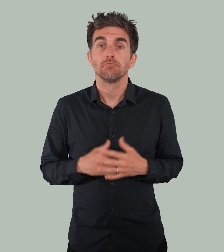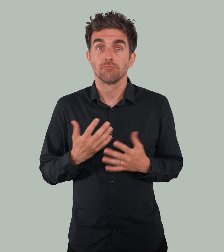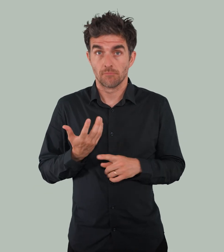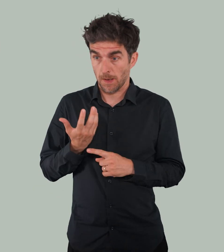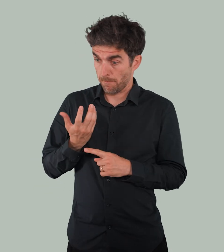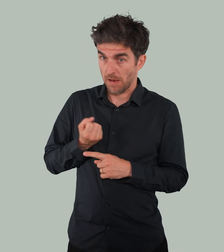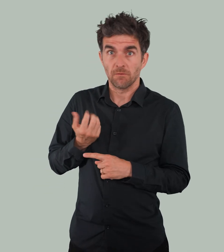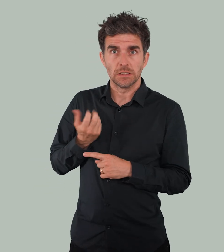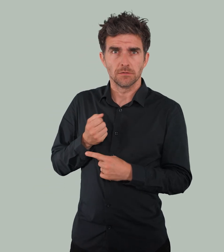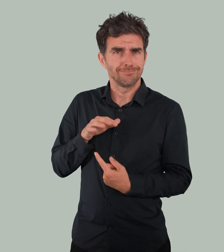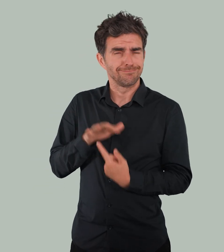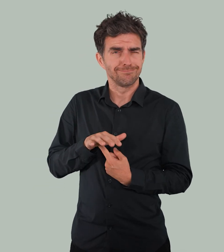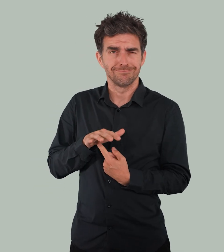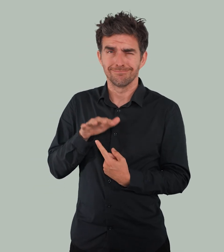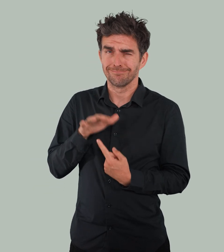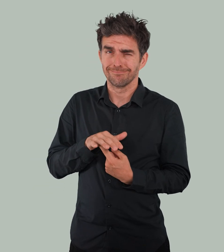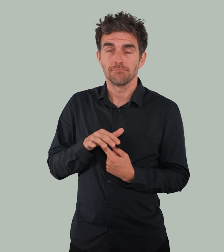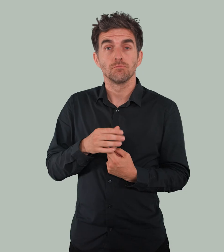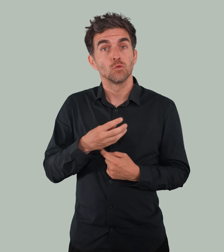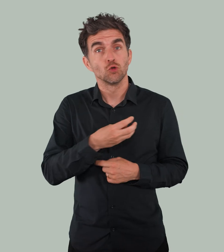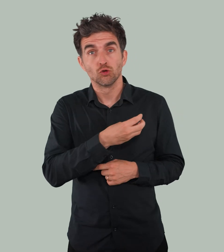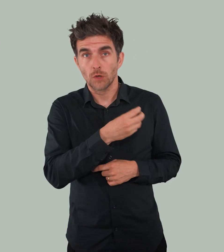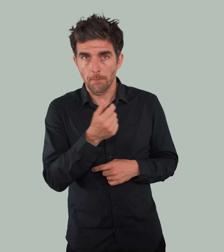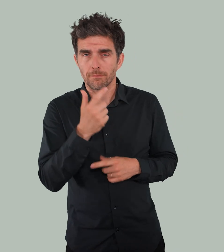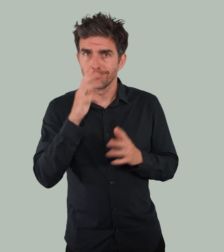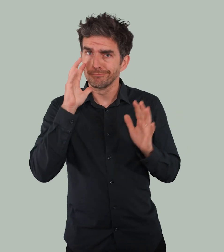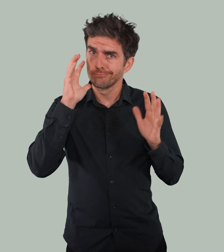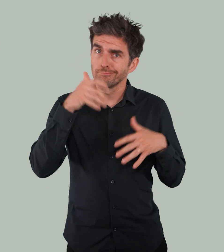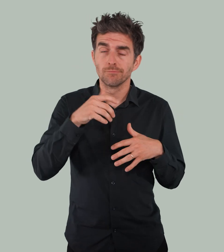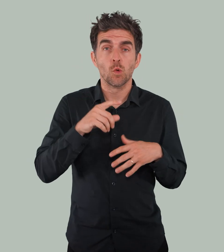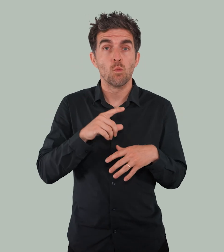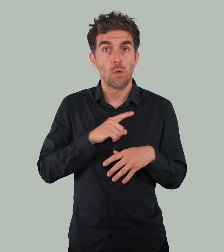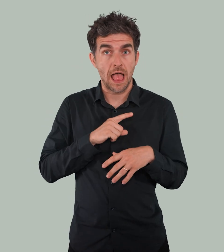While the benefit itself is valued, some respondents raise concerns about the